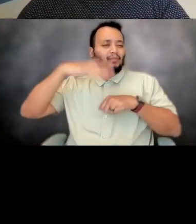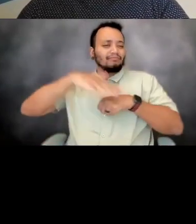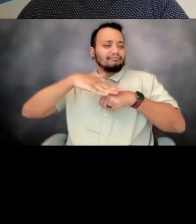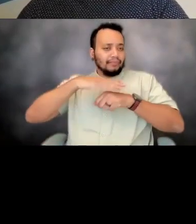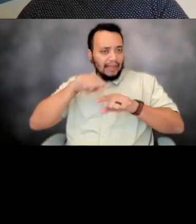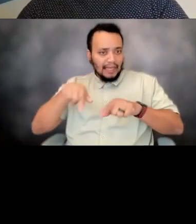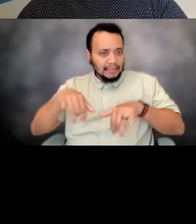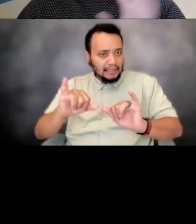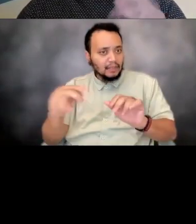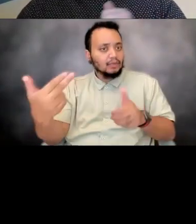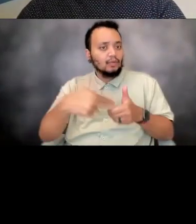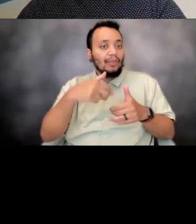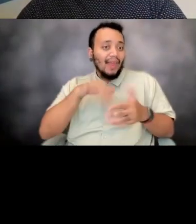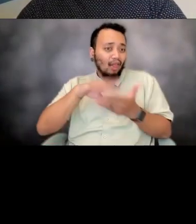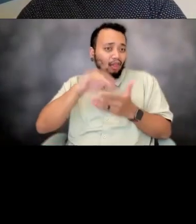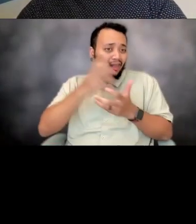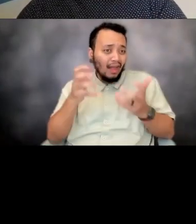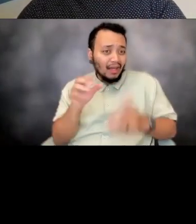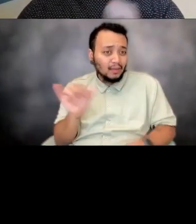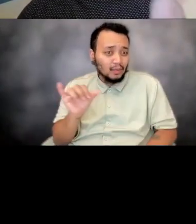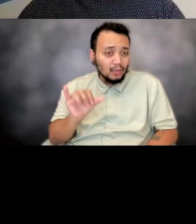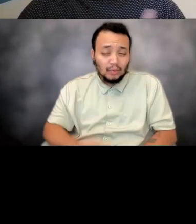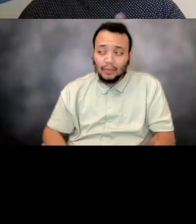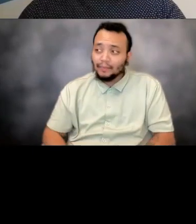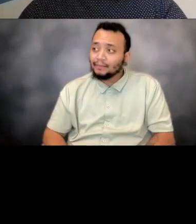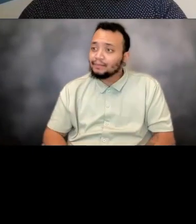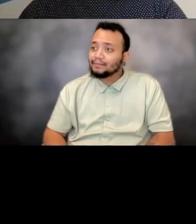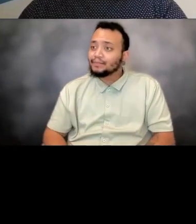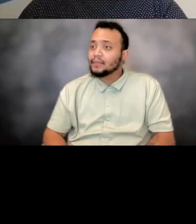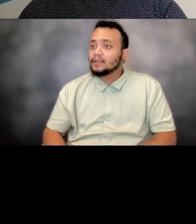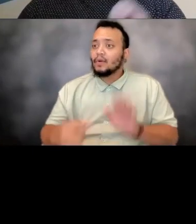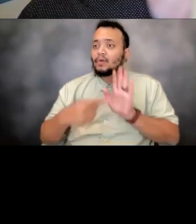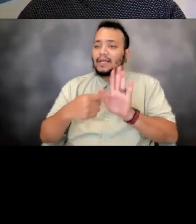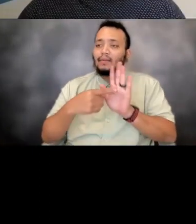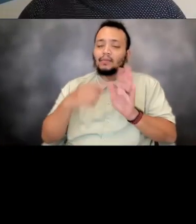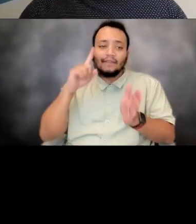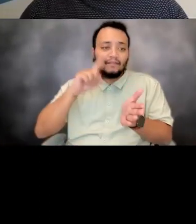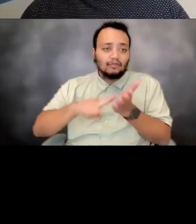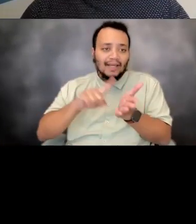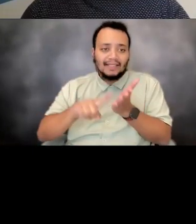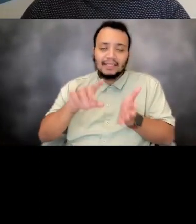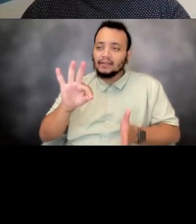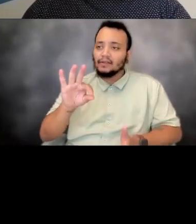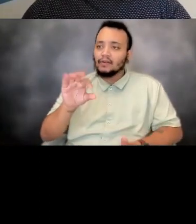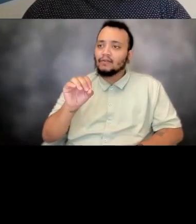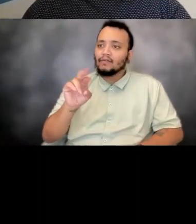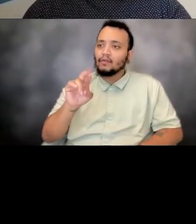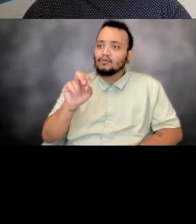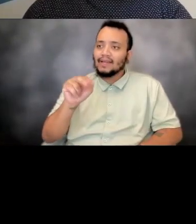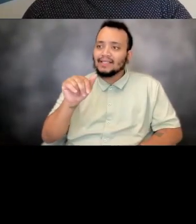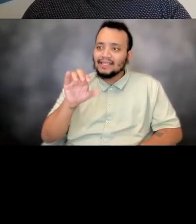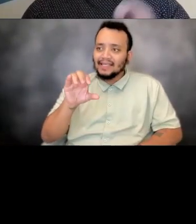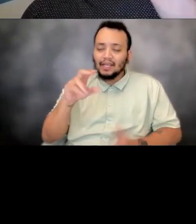So here, just a couple of these groups, forensic nurses, LGBTQ community centers,